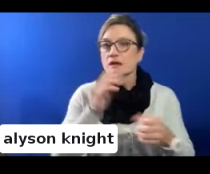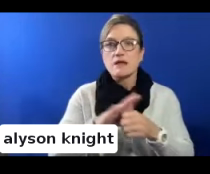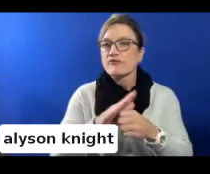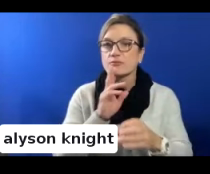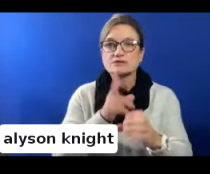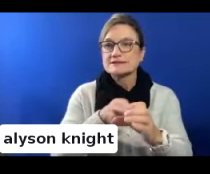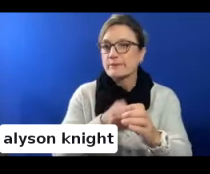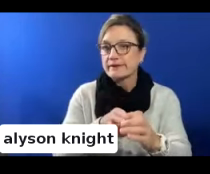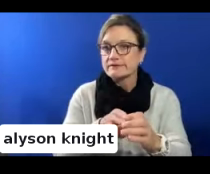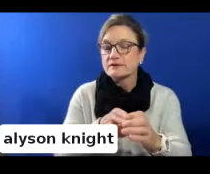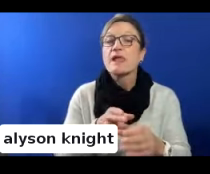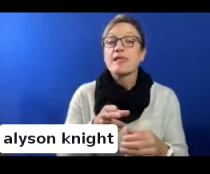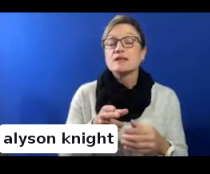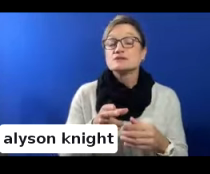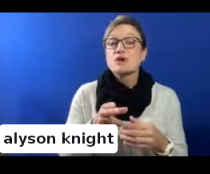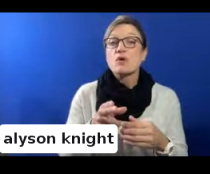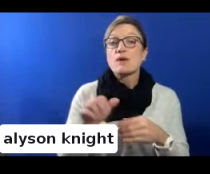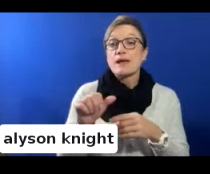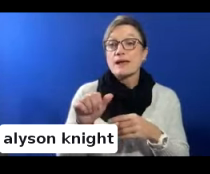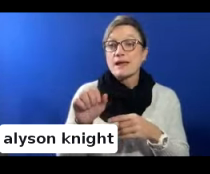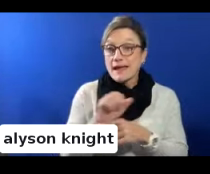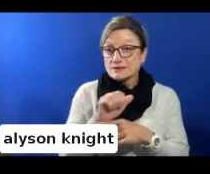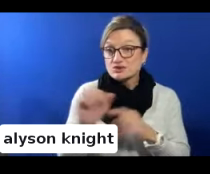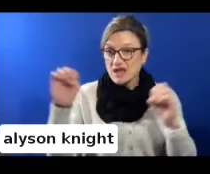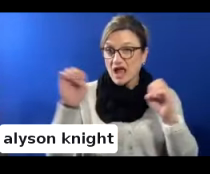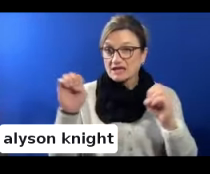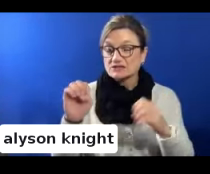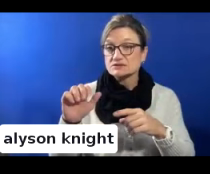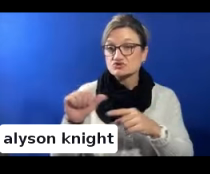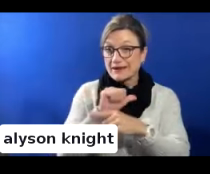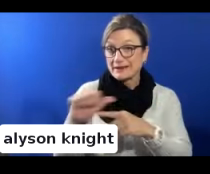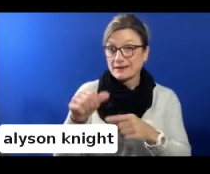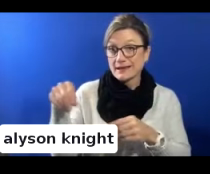As a result, exercise training expense was reduced by X amount.